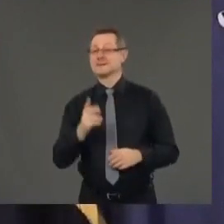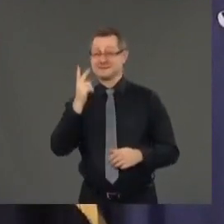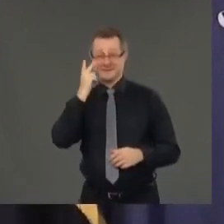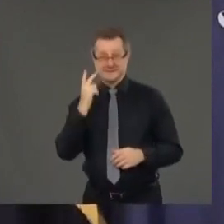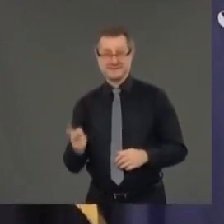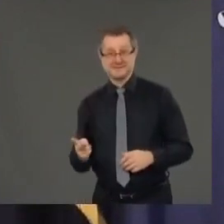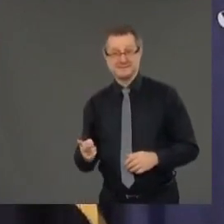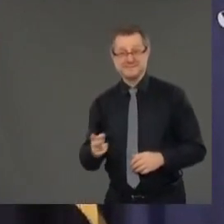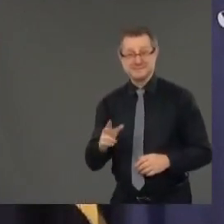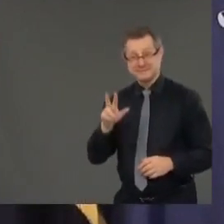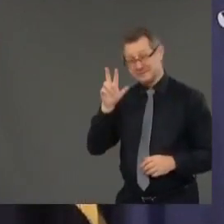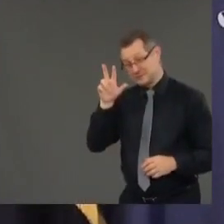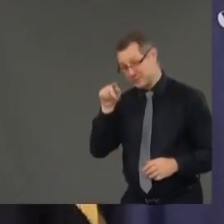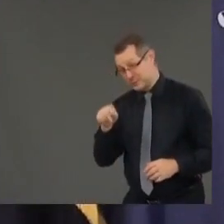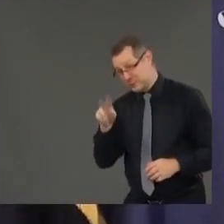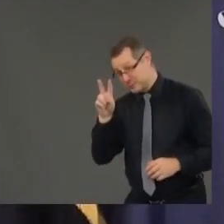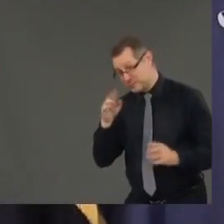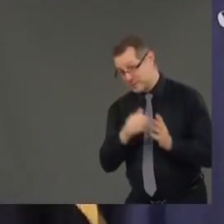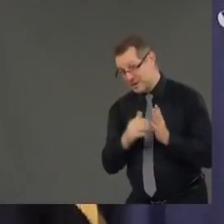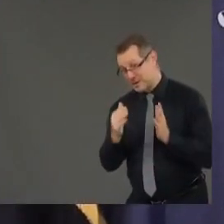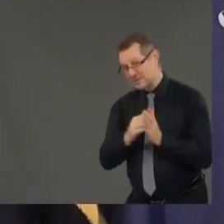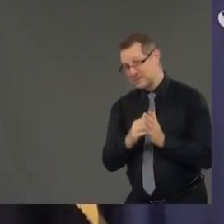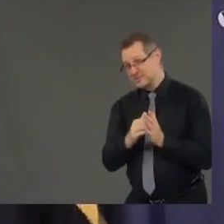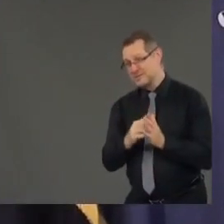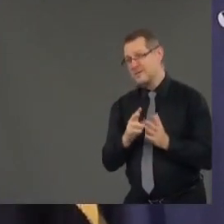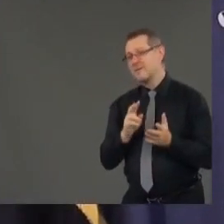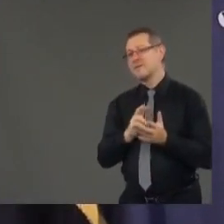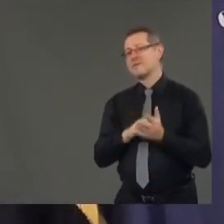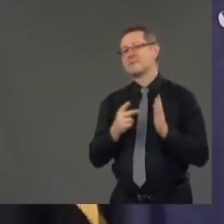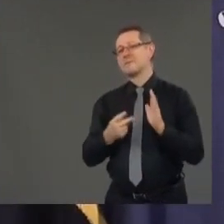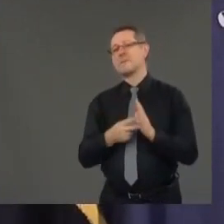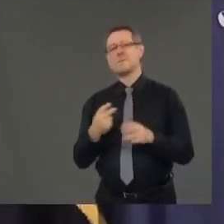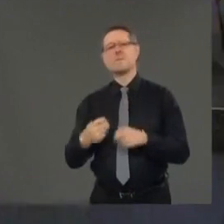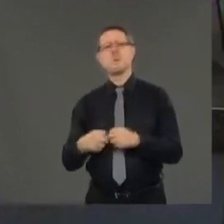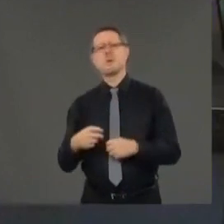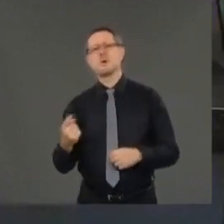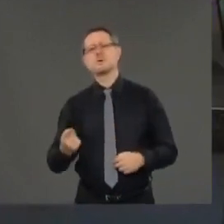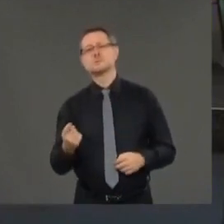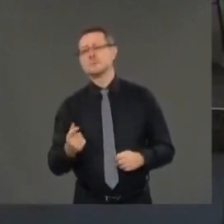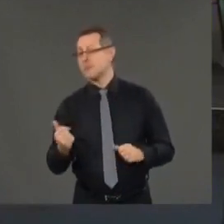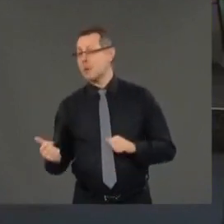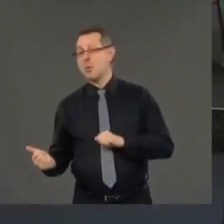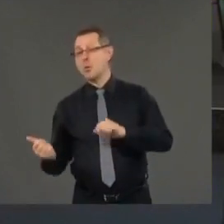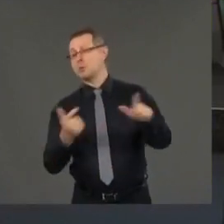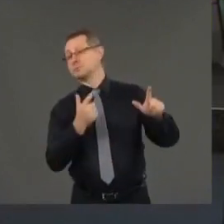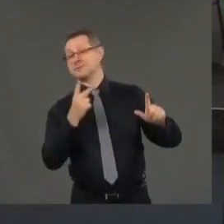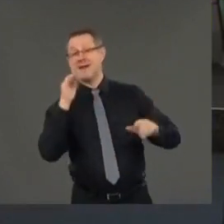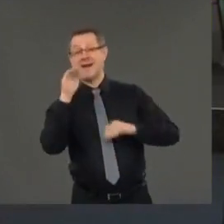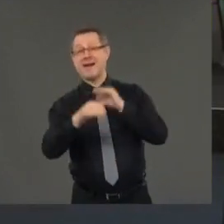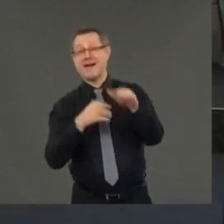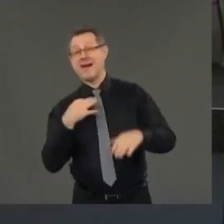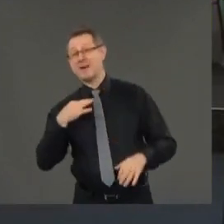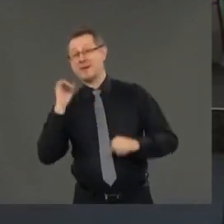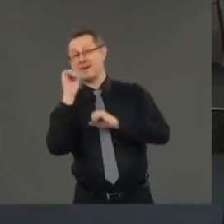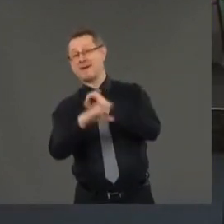GOTTEN $34.4 BILLION SINCE THE START OF THIS. PETER, OUT OF THOSE 1,200